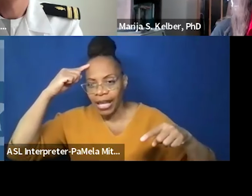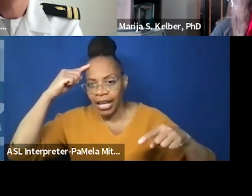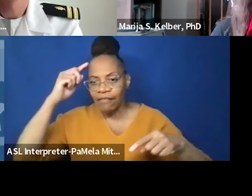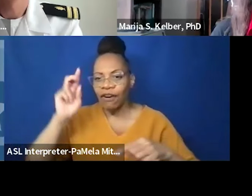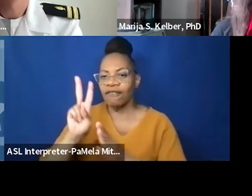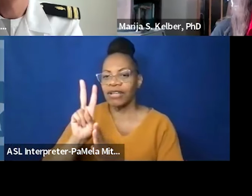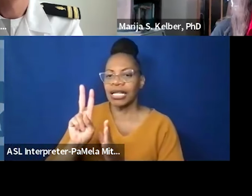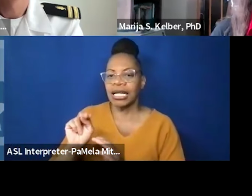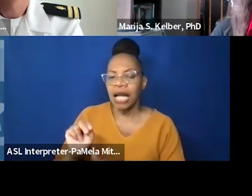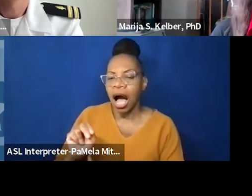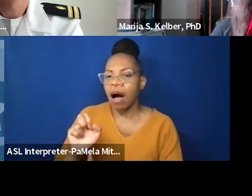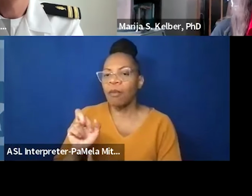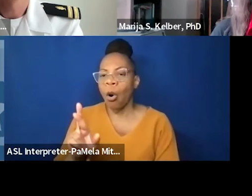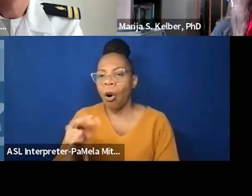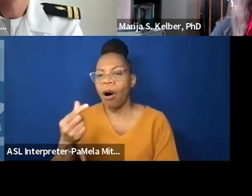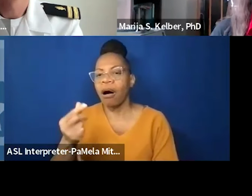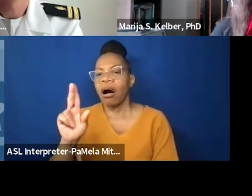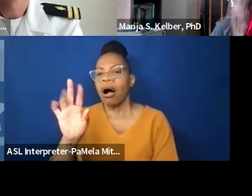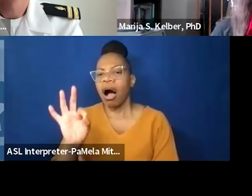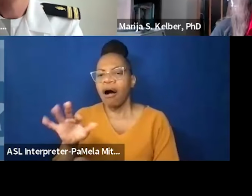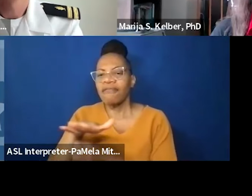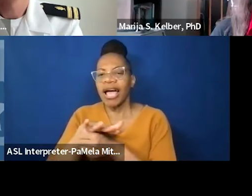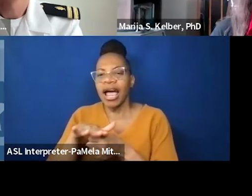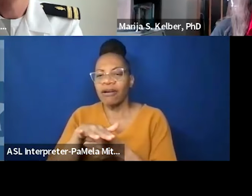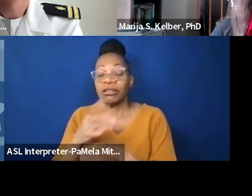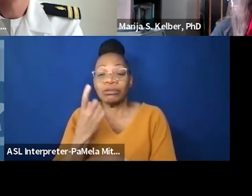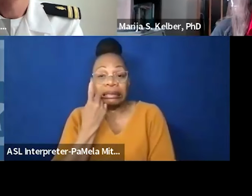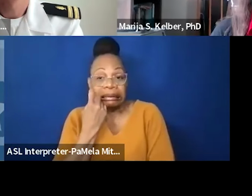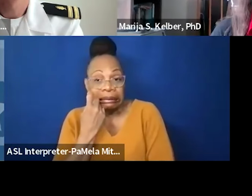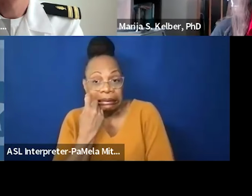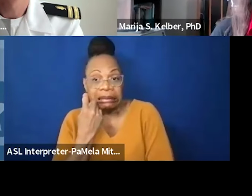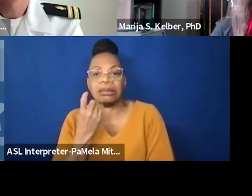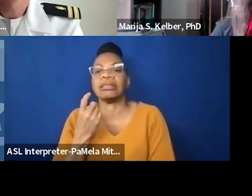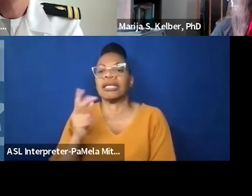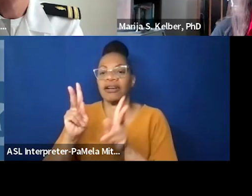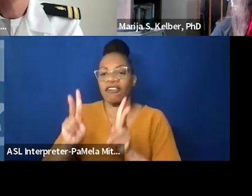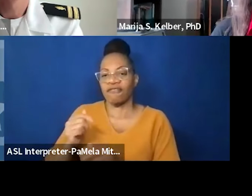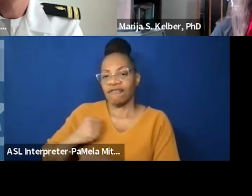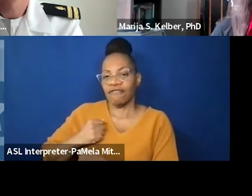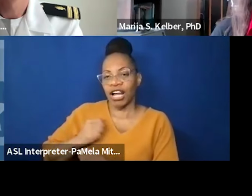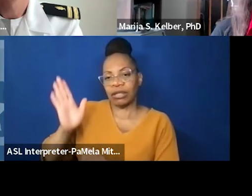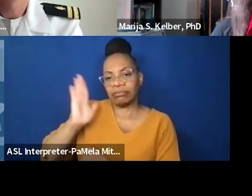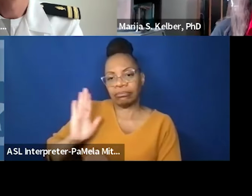versus more recent OIF/OEF veterans?" Yeah, I appreciate this question.